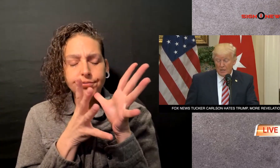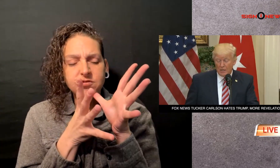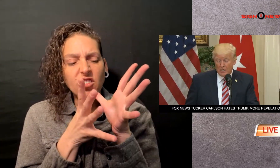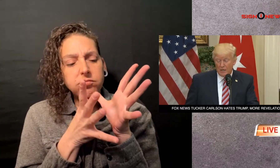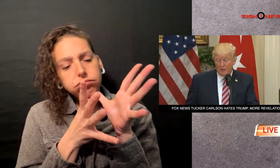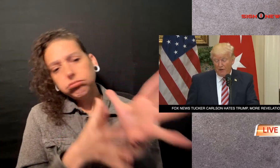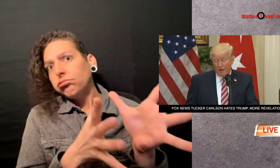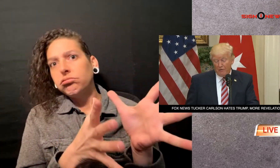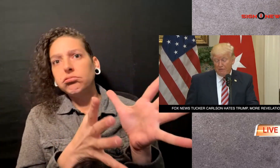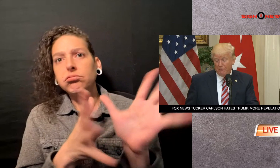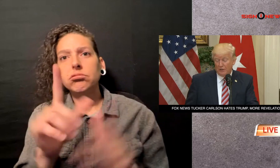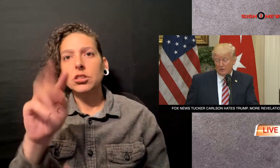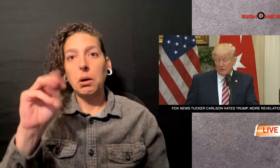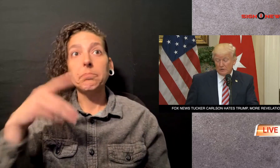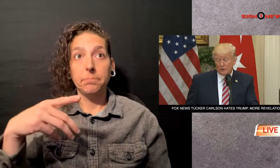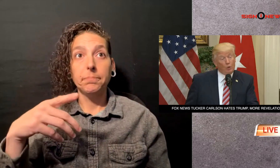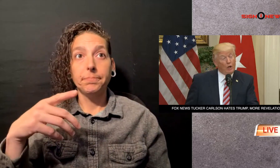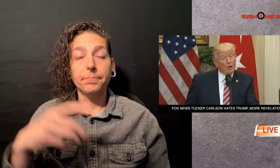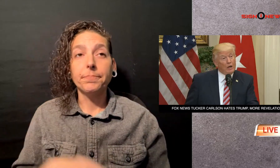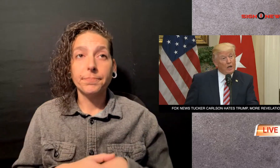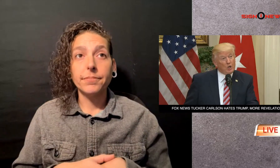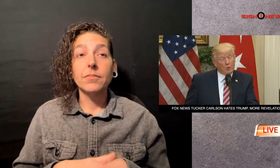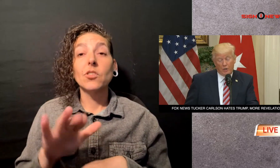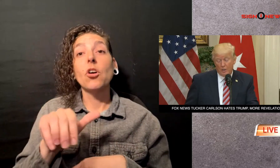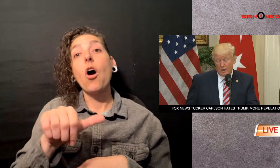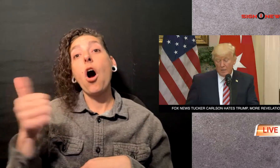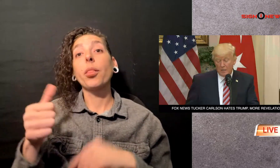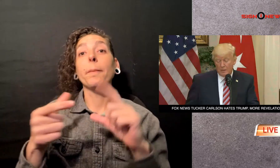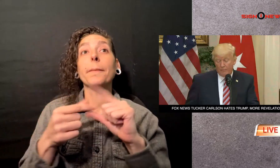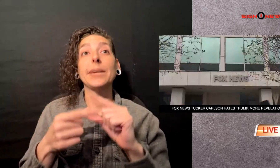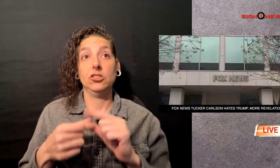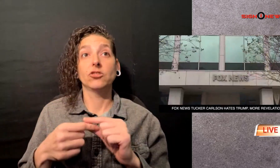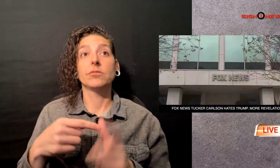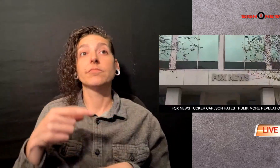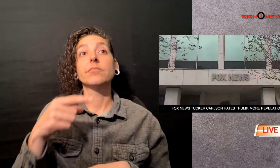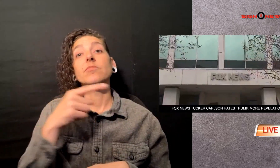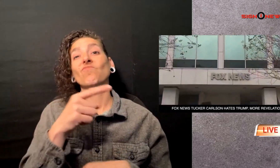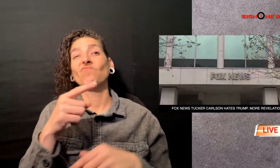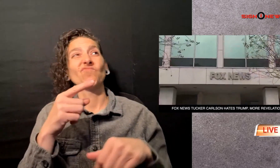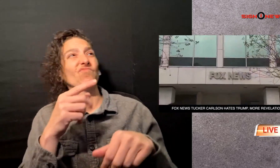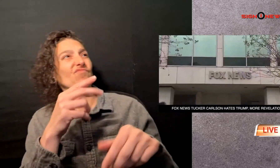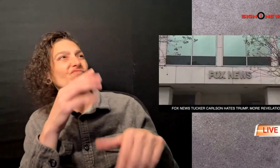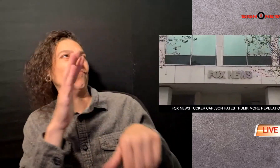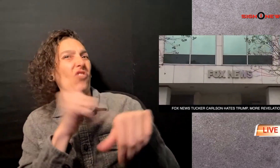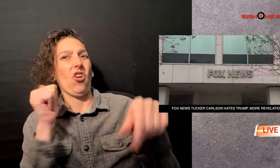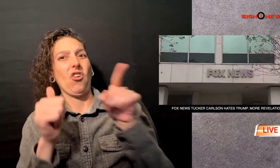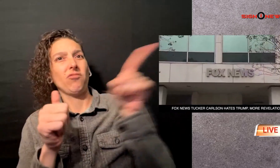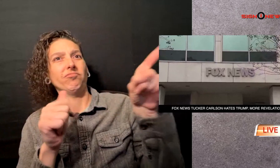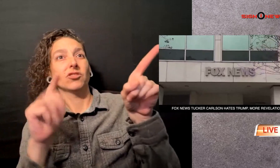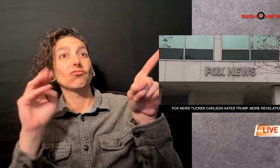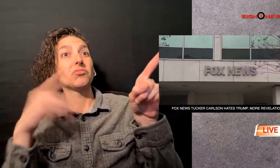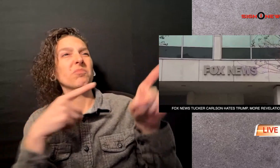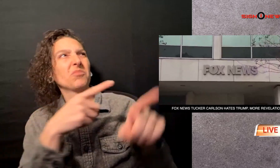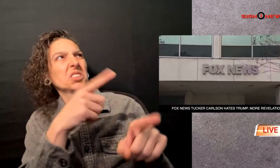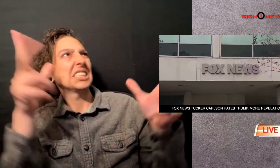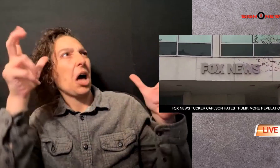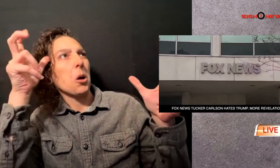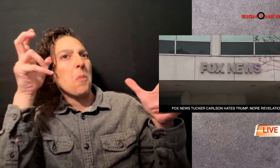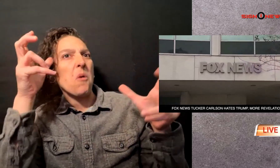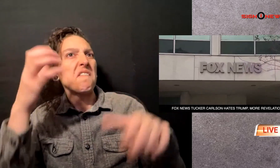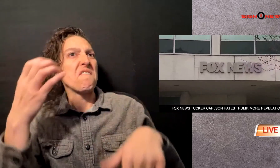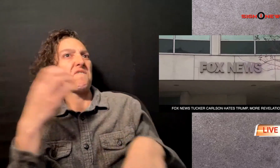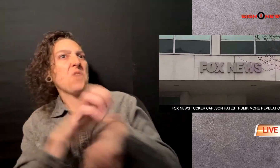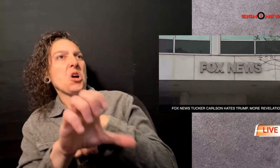Trump quote passionately in other messages he called Trump a demonic force a destroyer